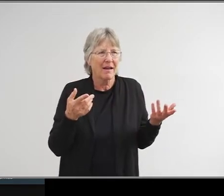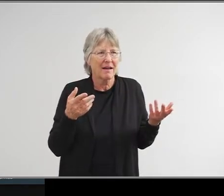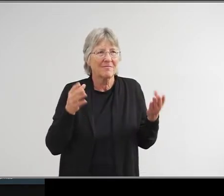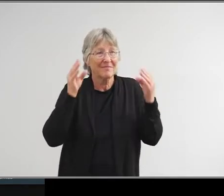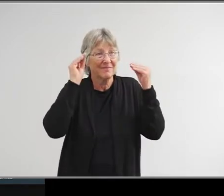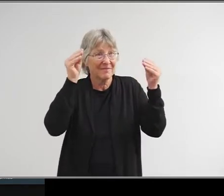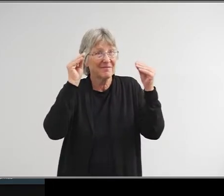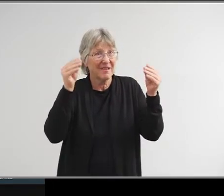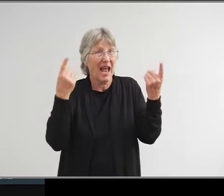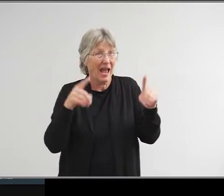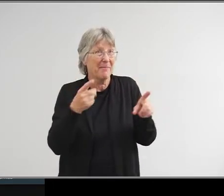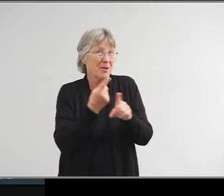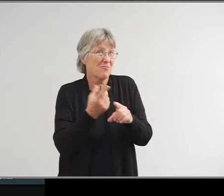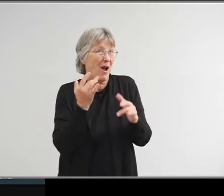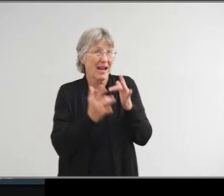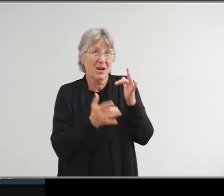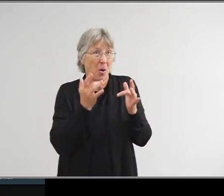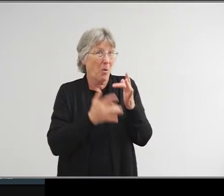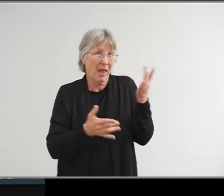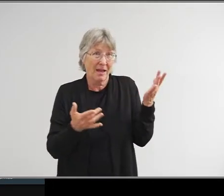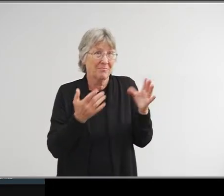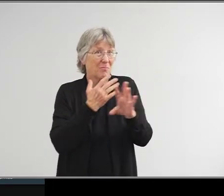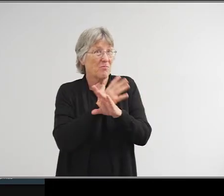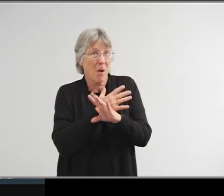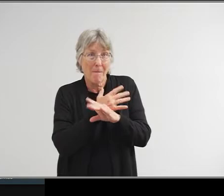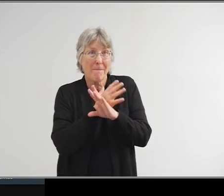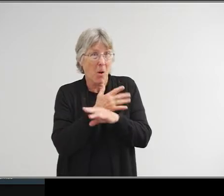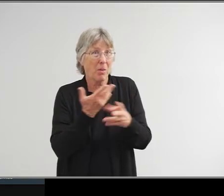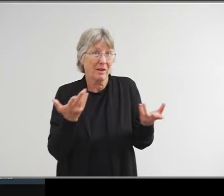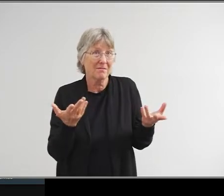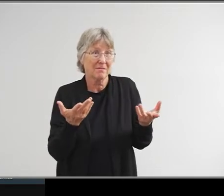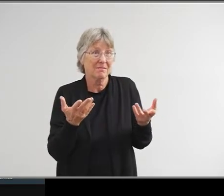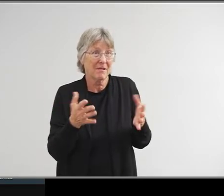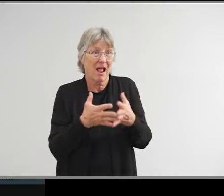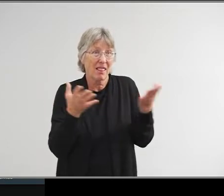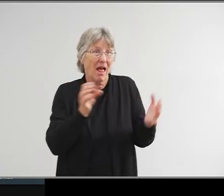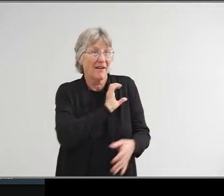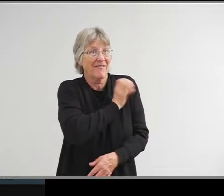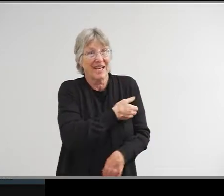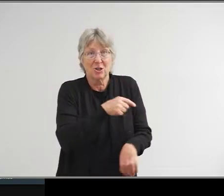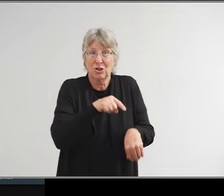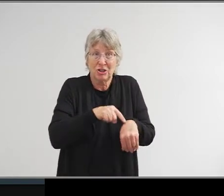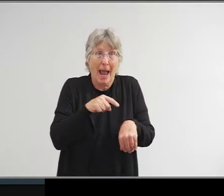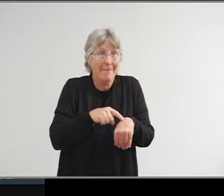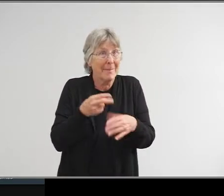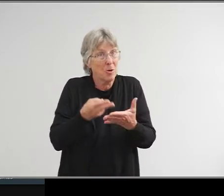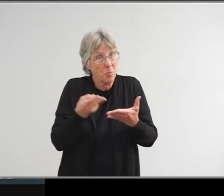on right now, online and remotely. And we've spent a lot of energy time and resources to try and get that.